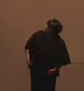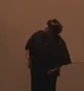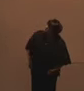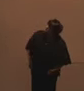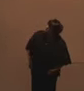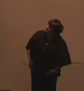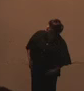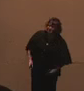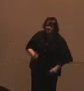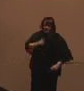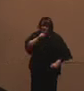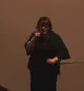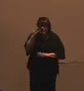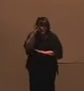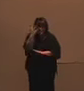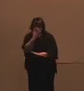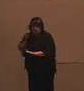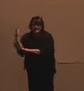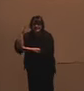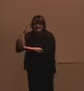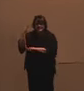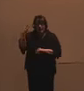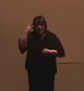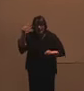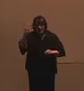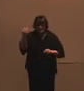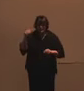So outside, really chaos.